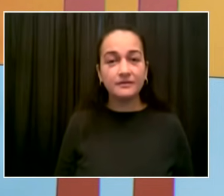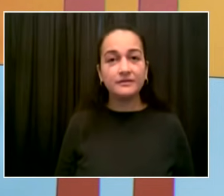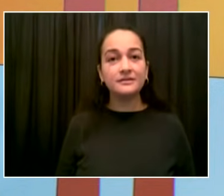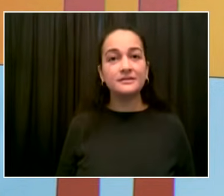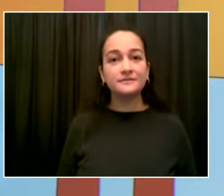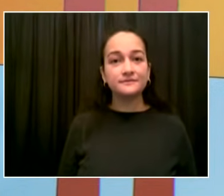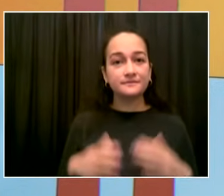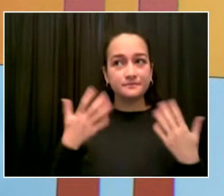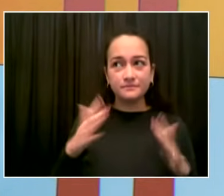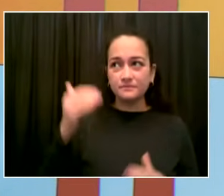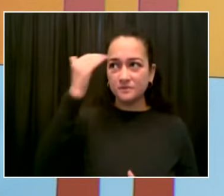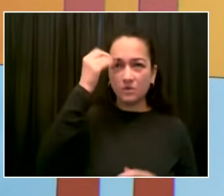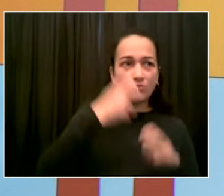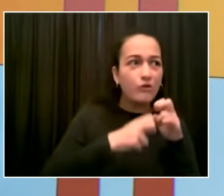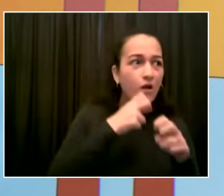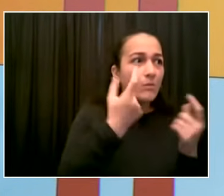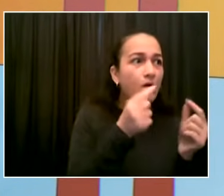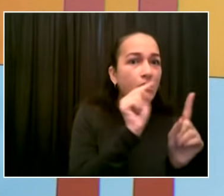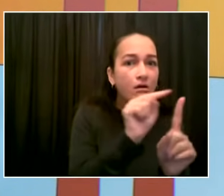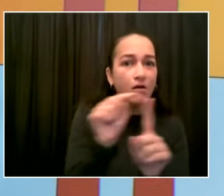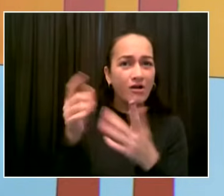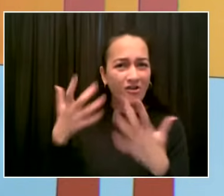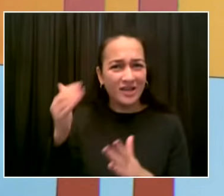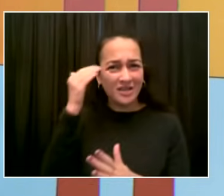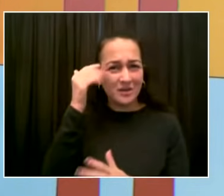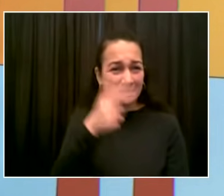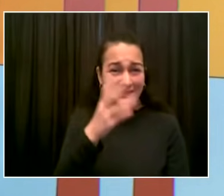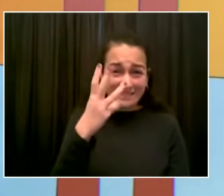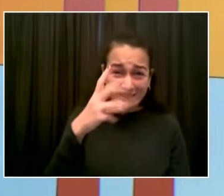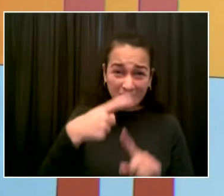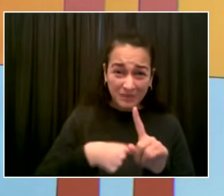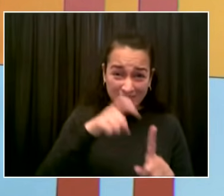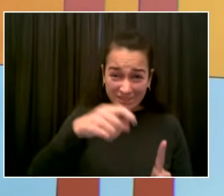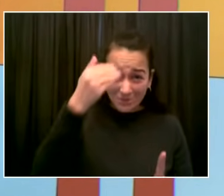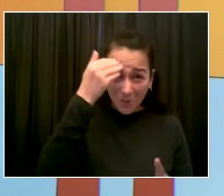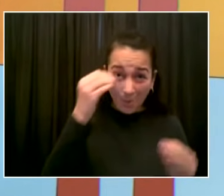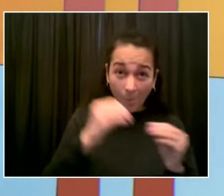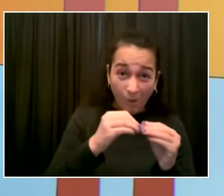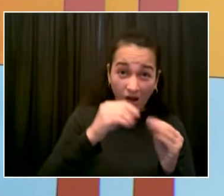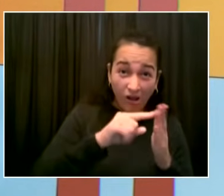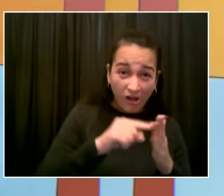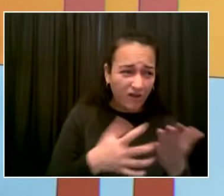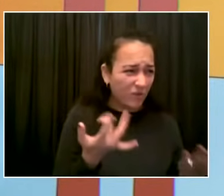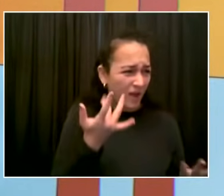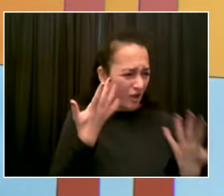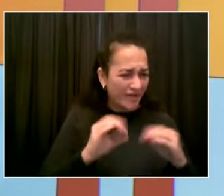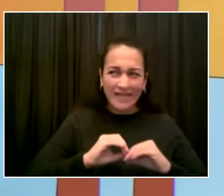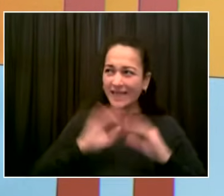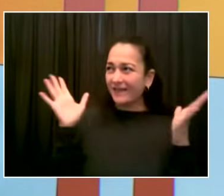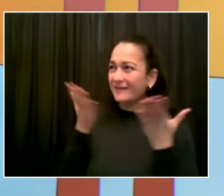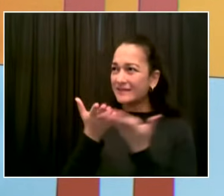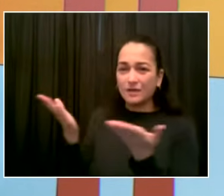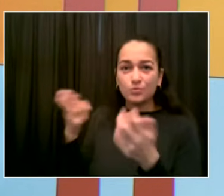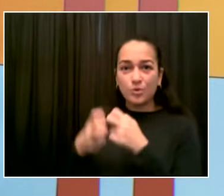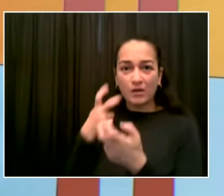WHAT WE KNOW ALREADY IS MUCH MORE POWERFUL THAN ANYTHING EW'RE GOING TO LEARN IN THE NEXT